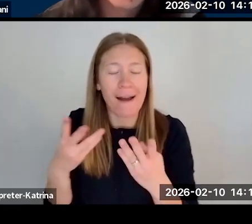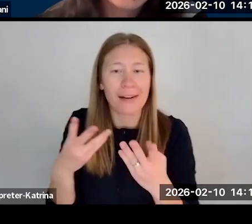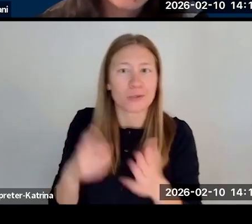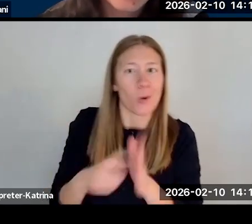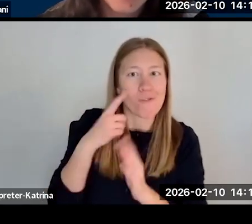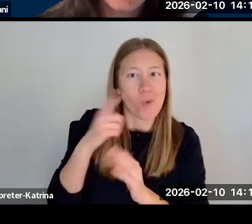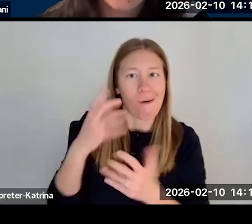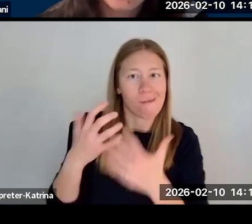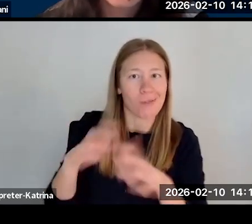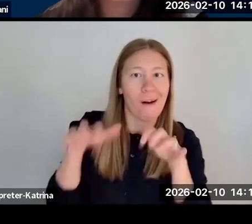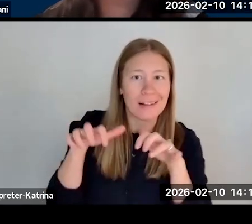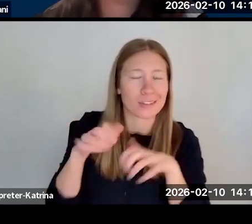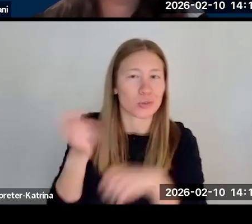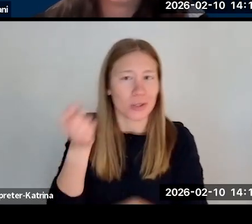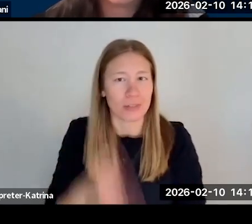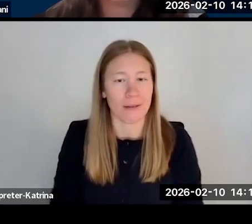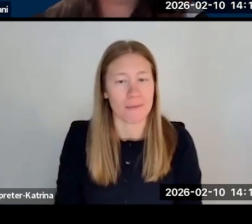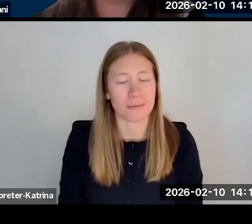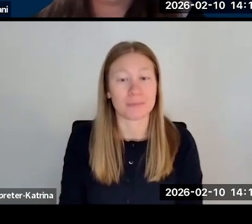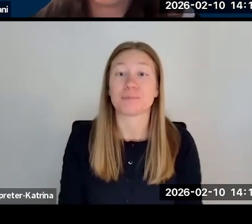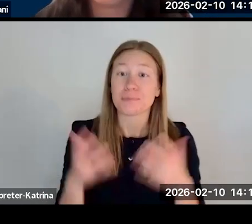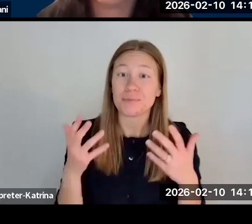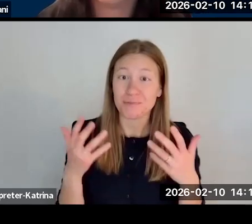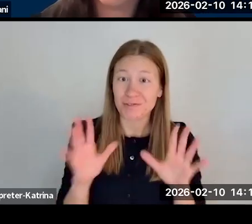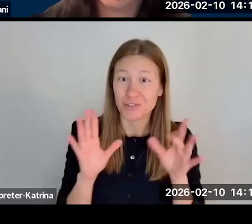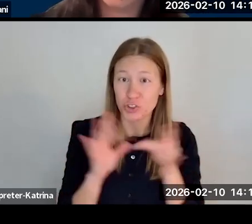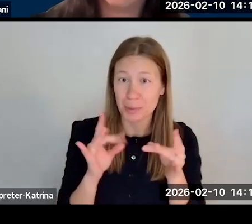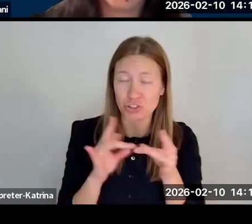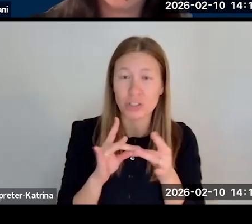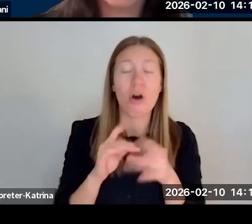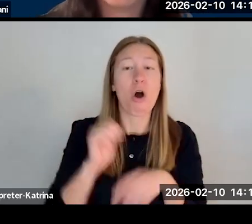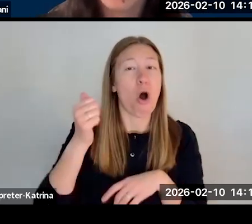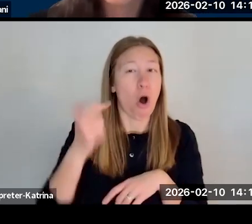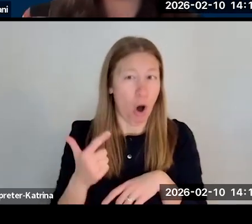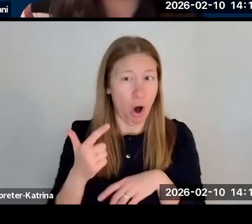I had mentioned that alt text needs to be added to all informative visuals,